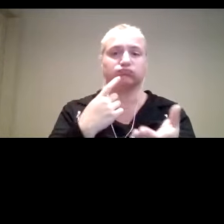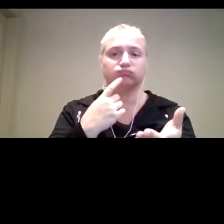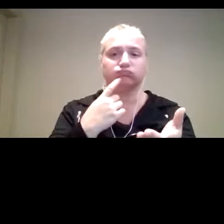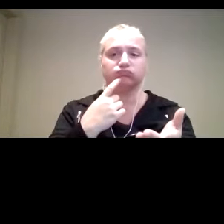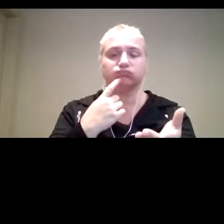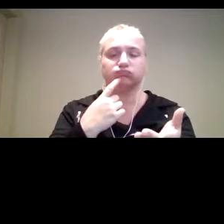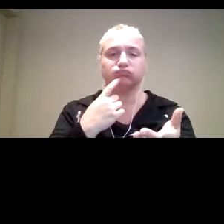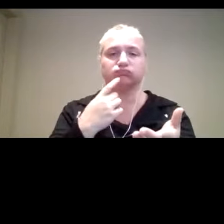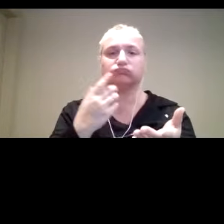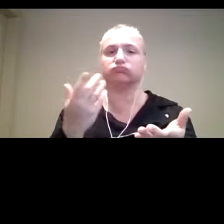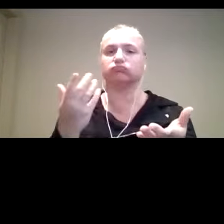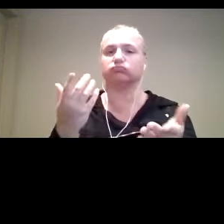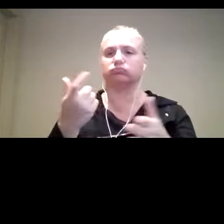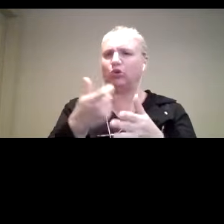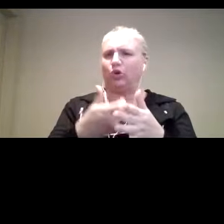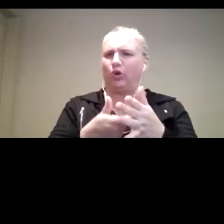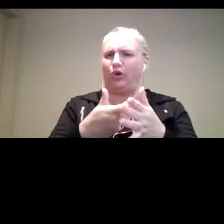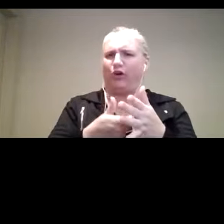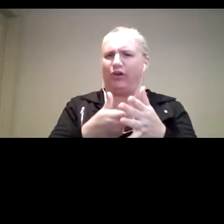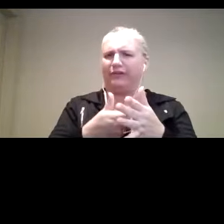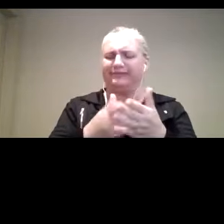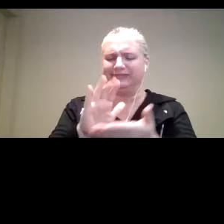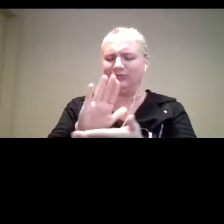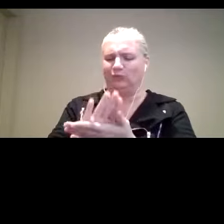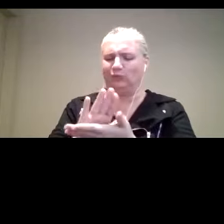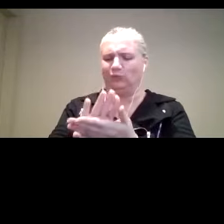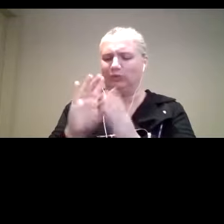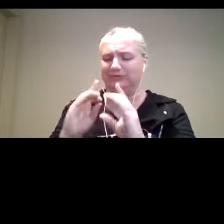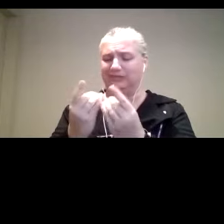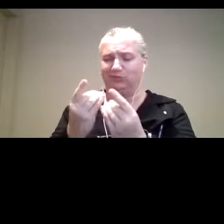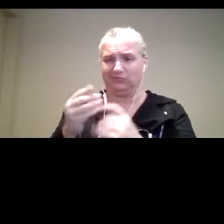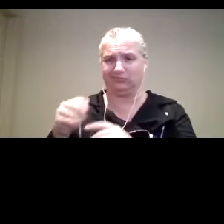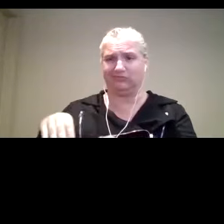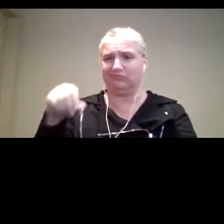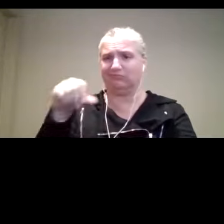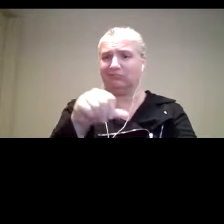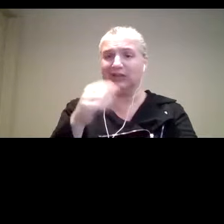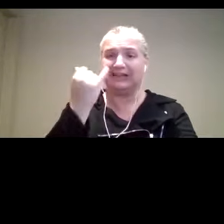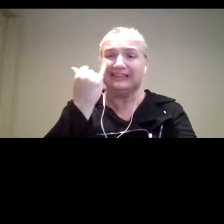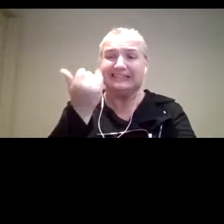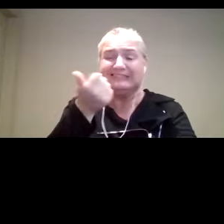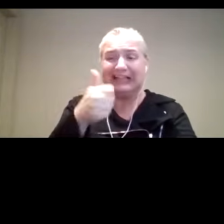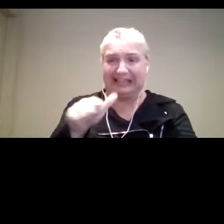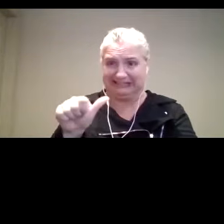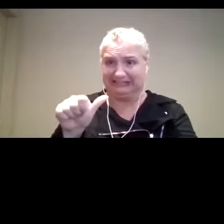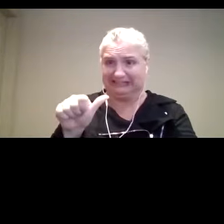what costs does the school district assume, if any, when students are served in private schools,